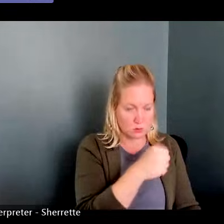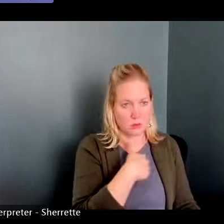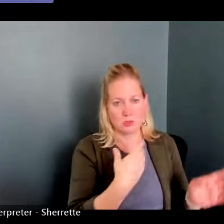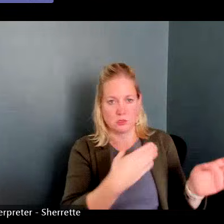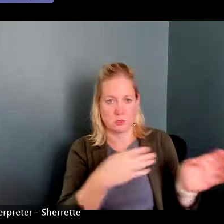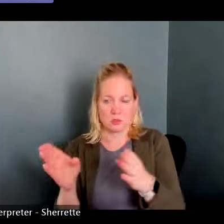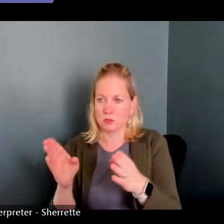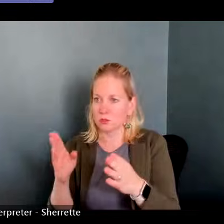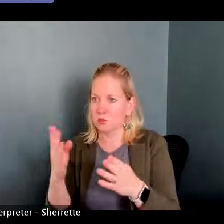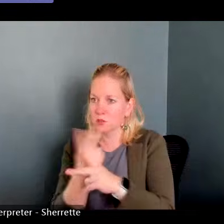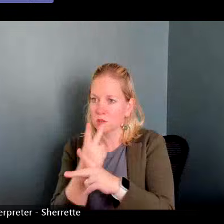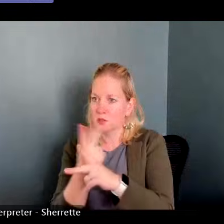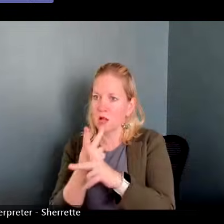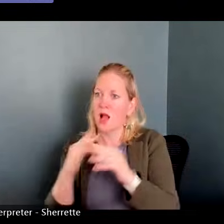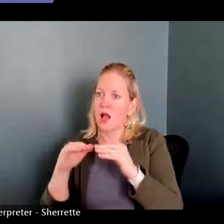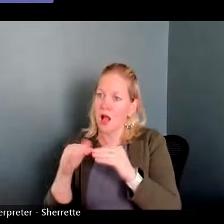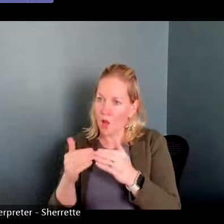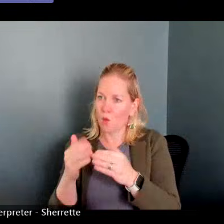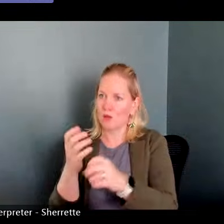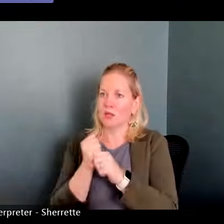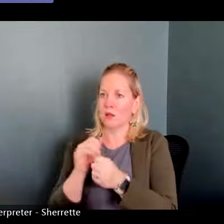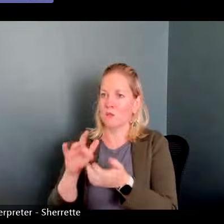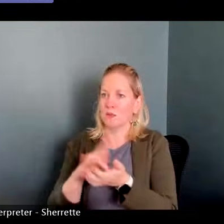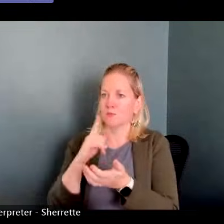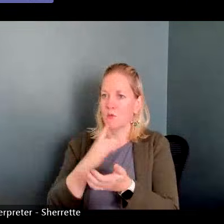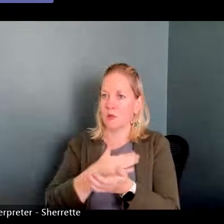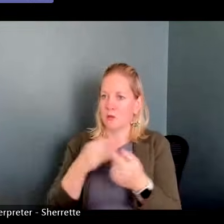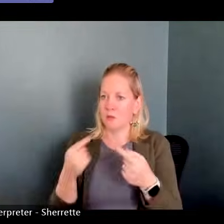I would say, though that -- and you didn't ask this question -- but I would say that